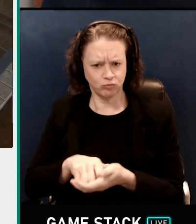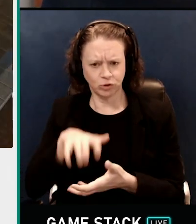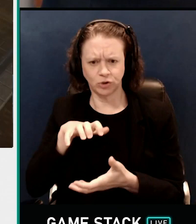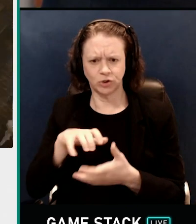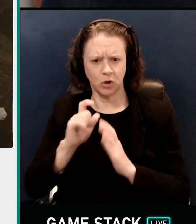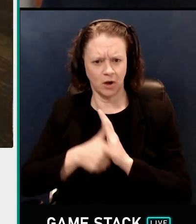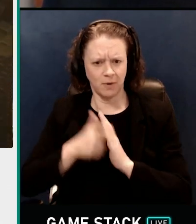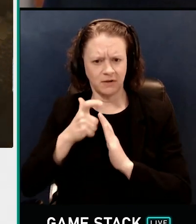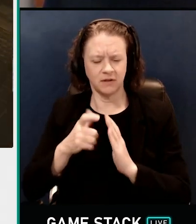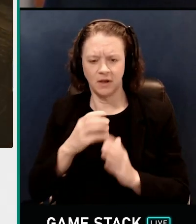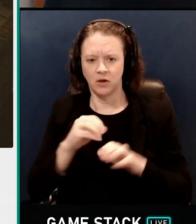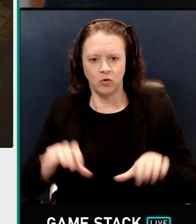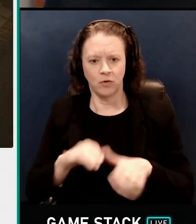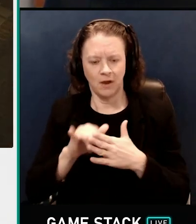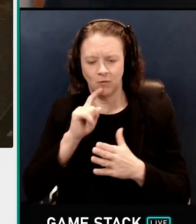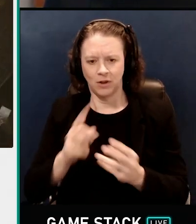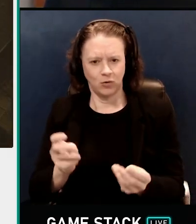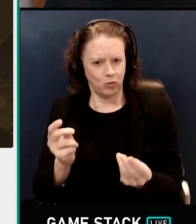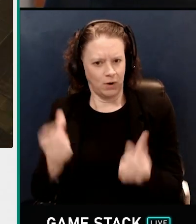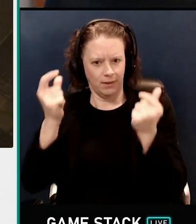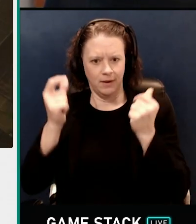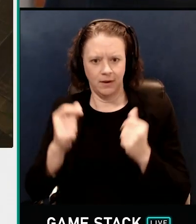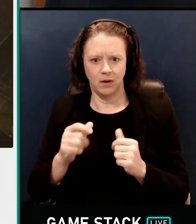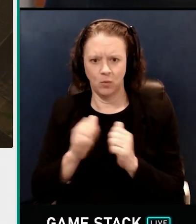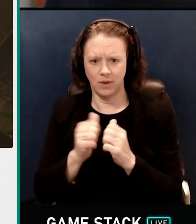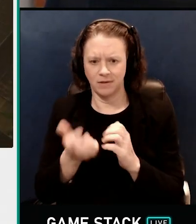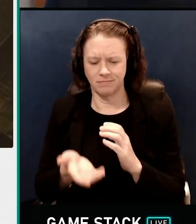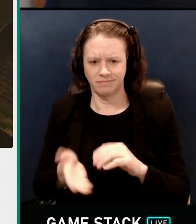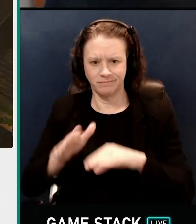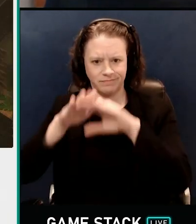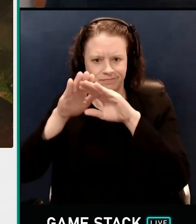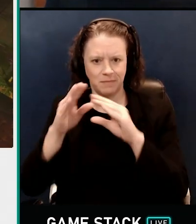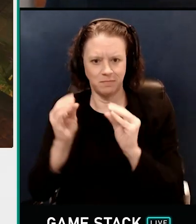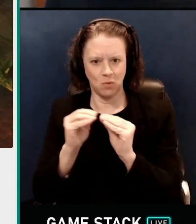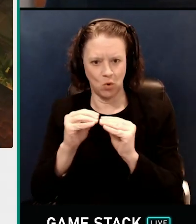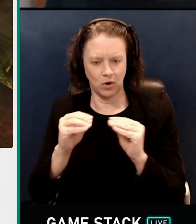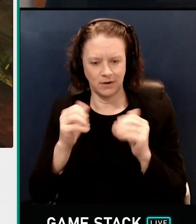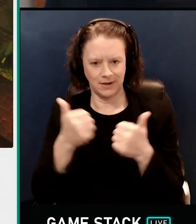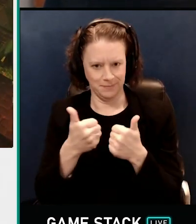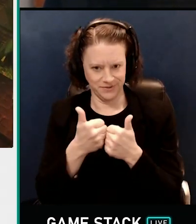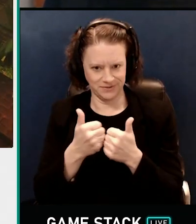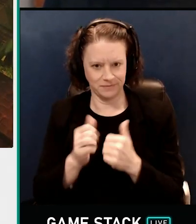robust automation and do so very quickly on an increasing number of titles.